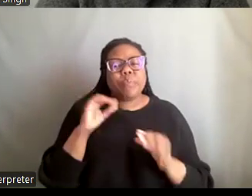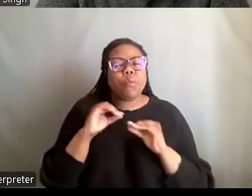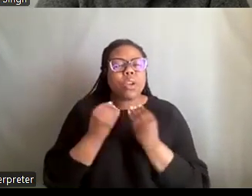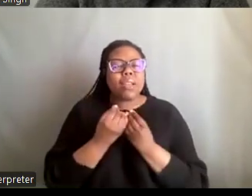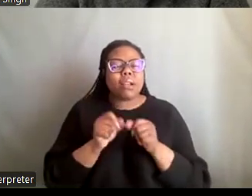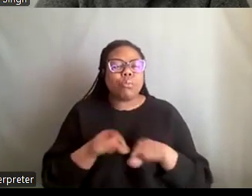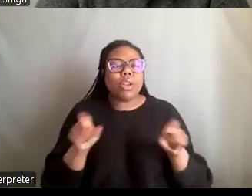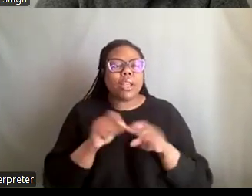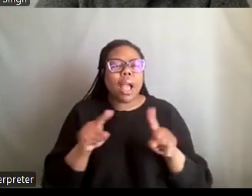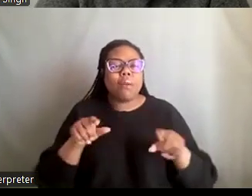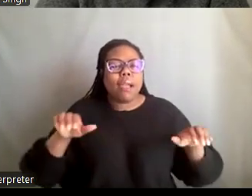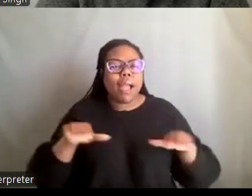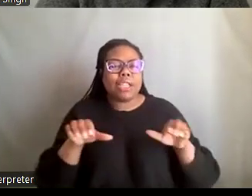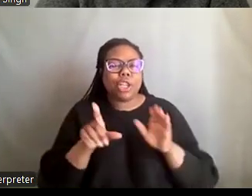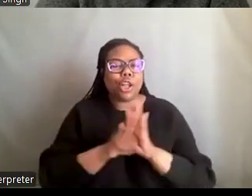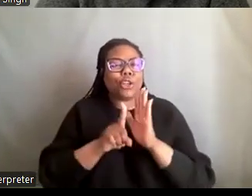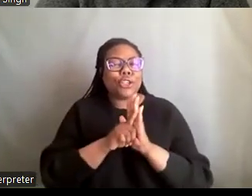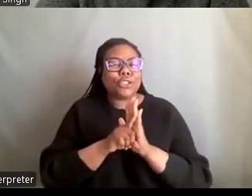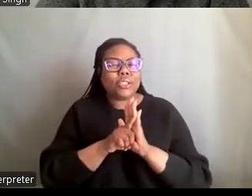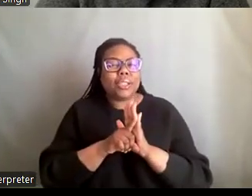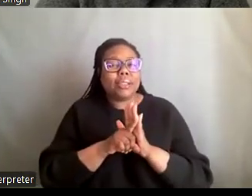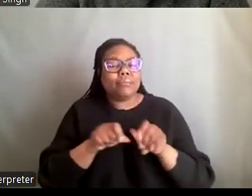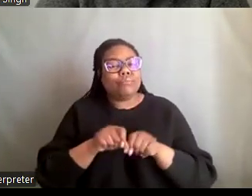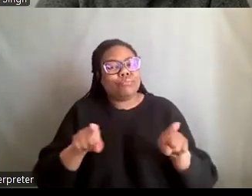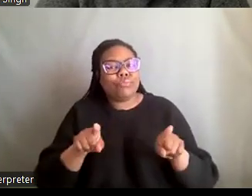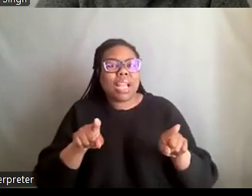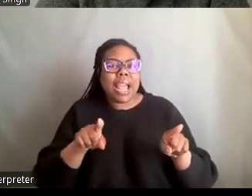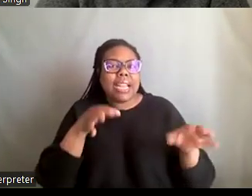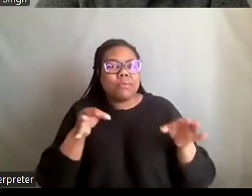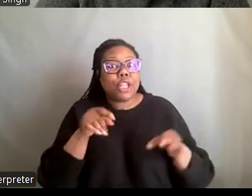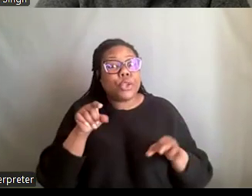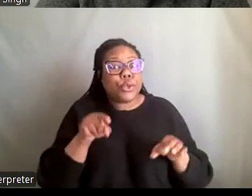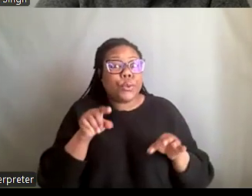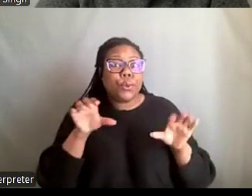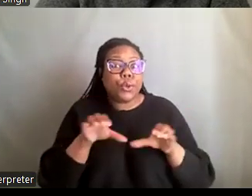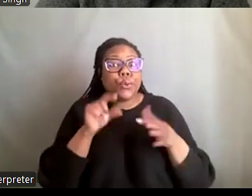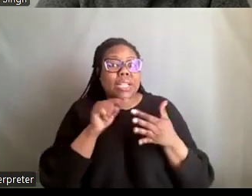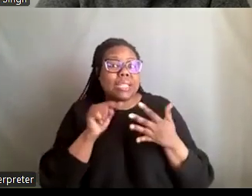how people put out these organizations and whatnot put out these action alerts, do this, this, this. Maybe